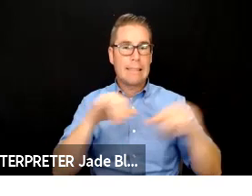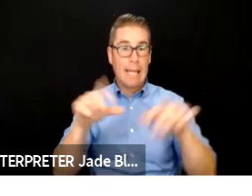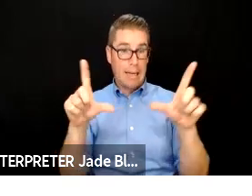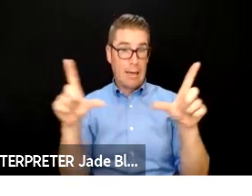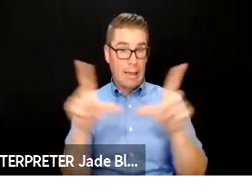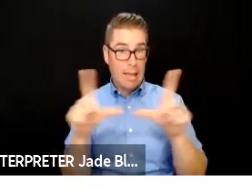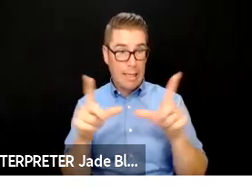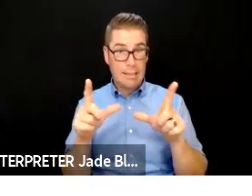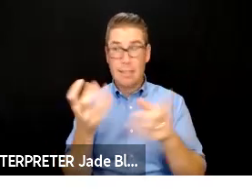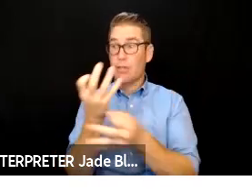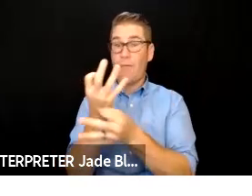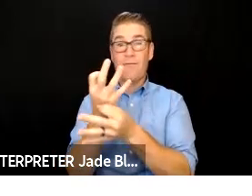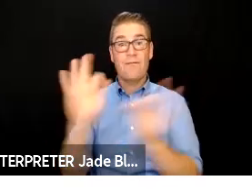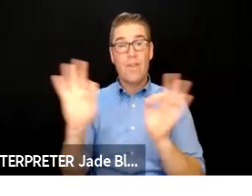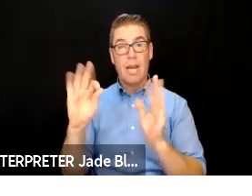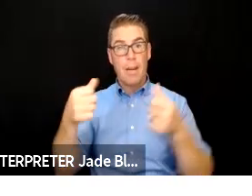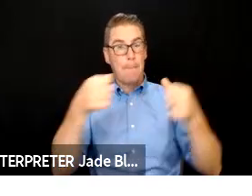We wrote these licenses. So that lawyers and